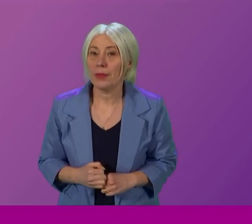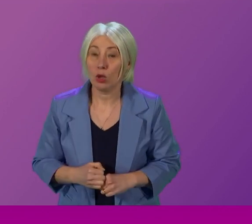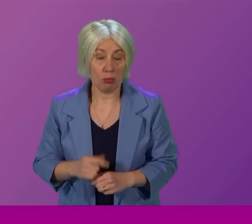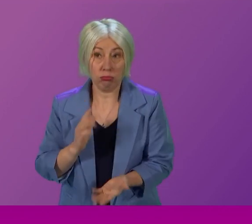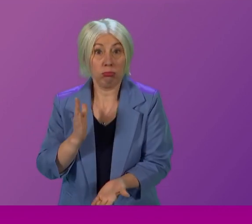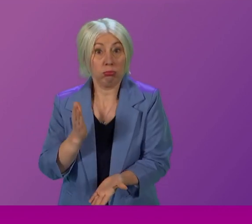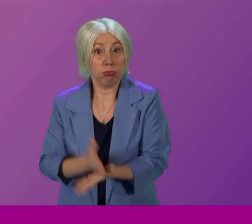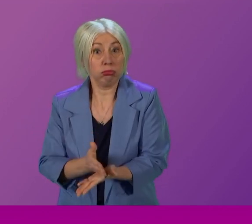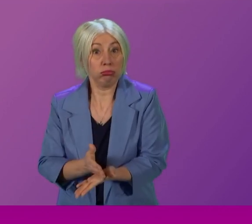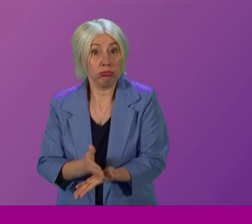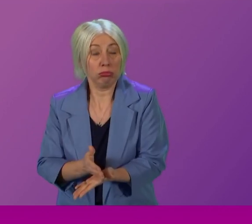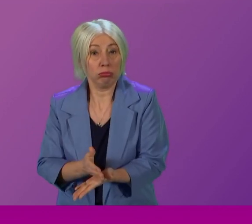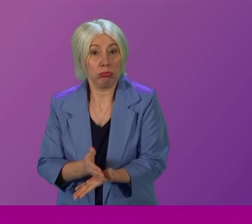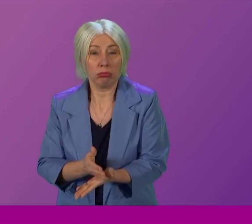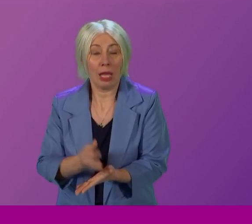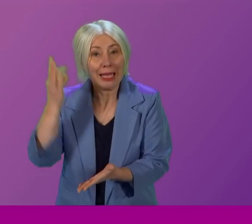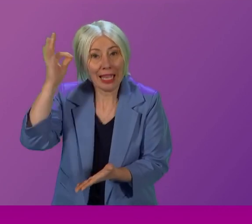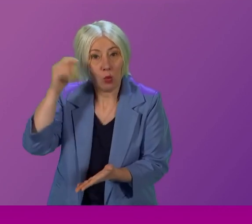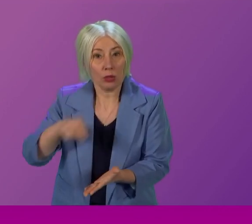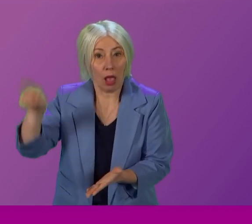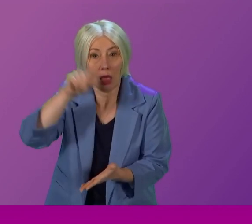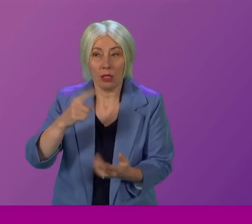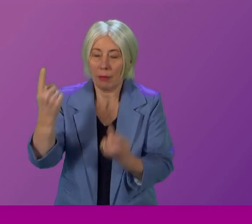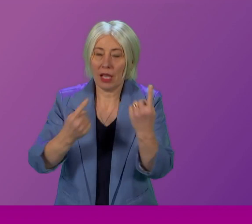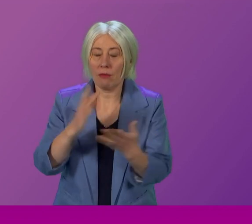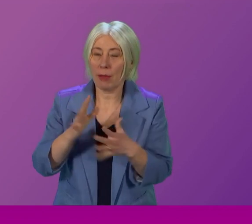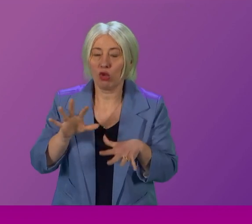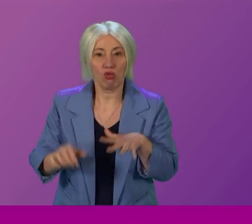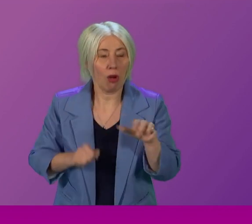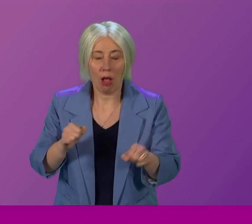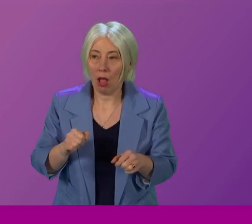It is absolutely the case that local government is struggling with those financial constraints,